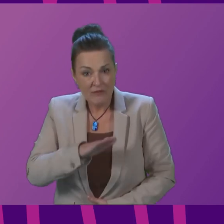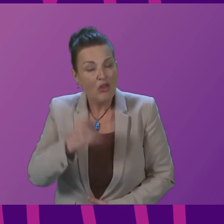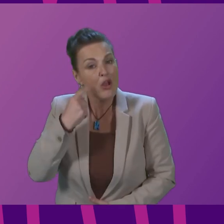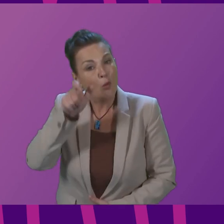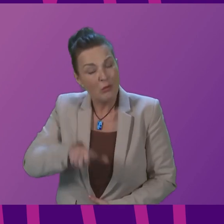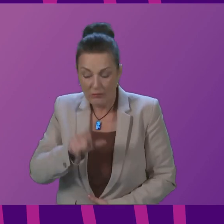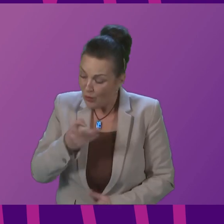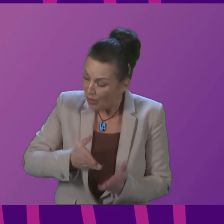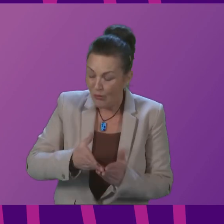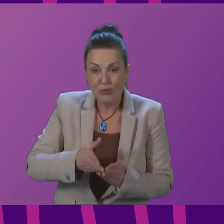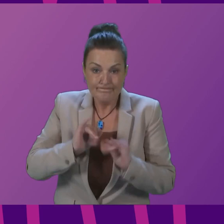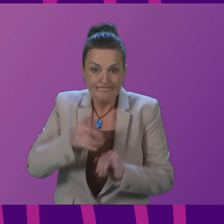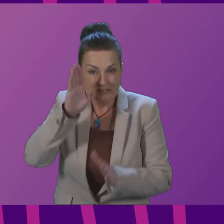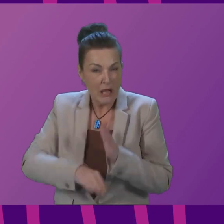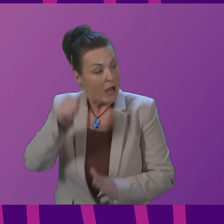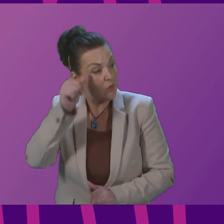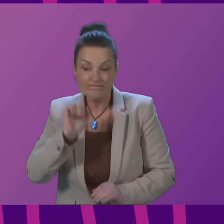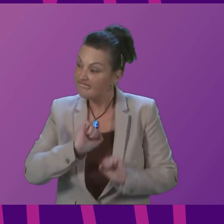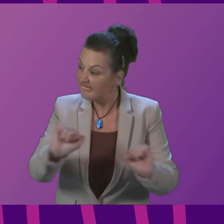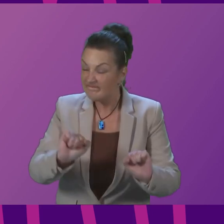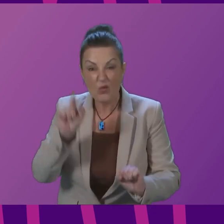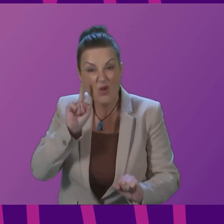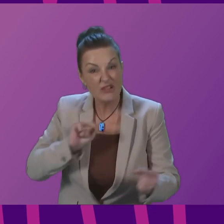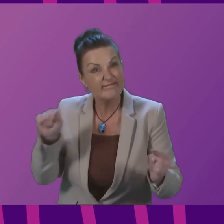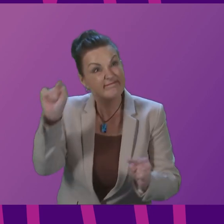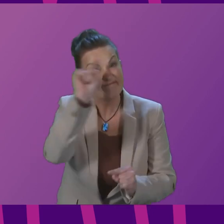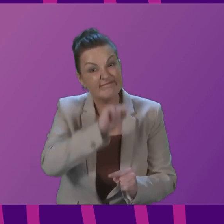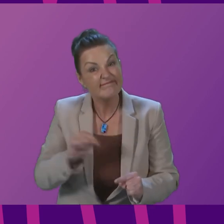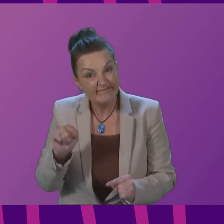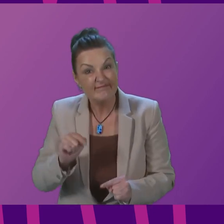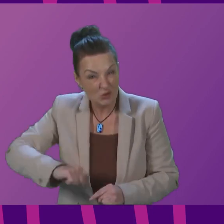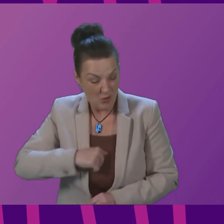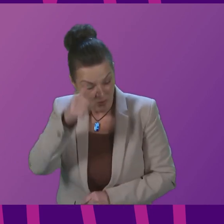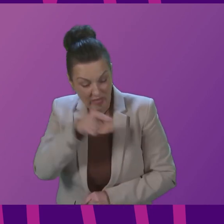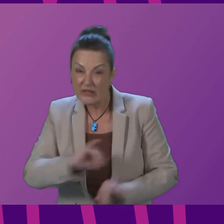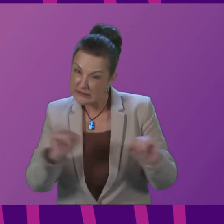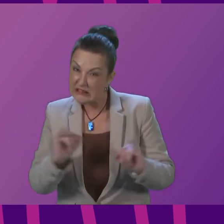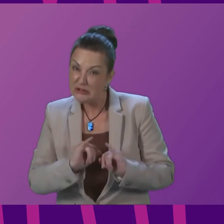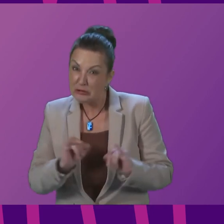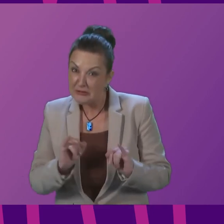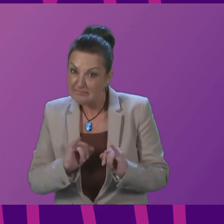Every woman in the country understands how serious such offences are and the consequences